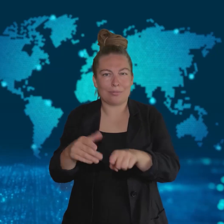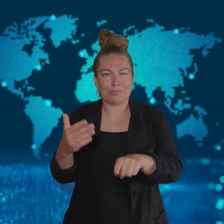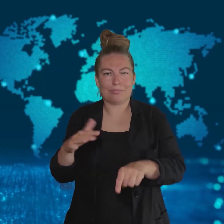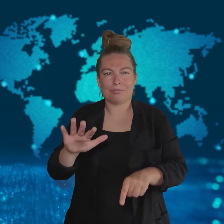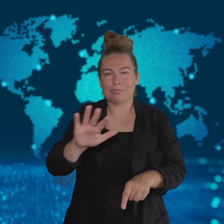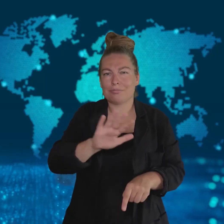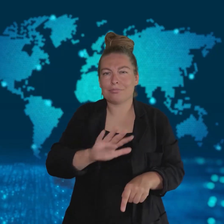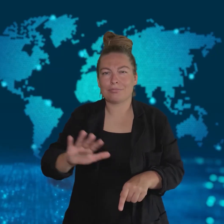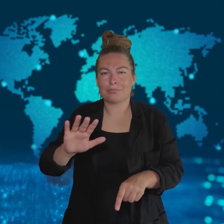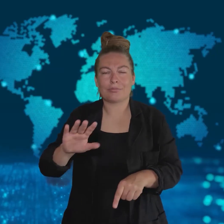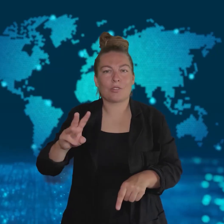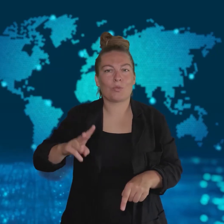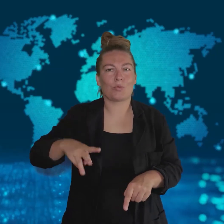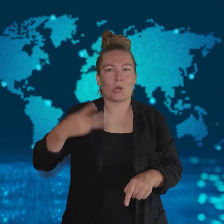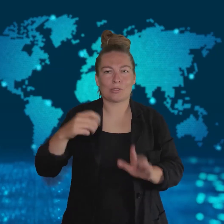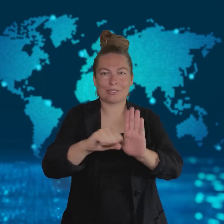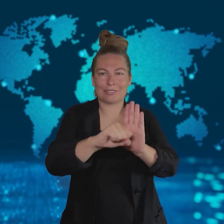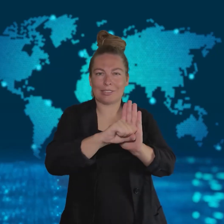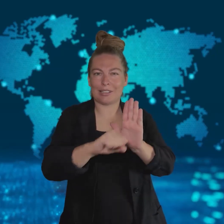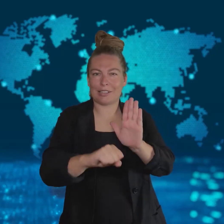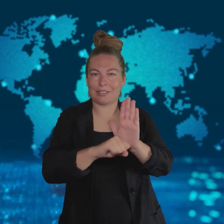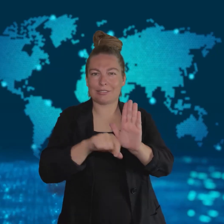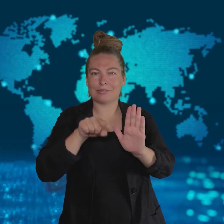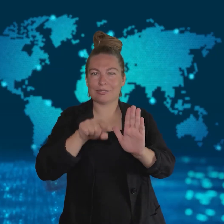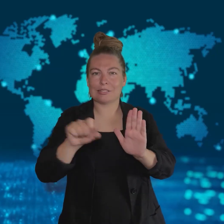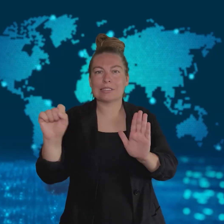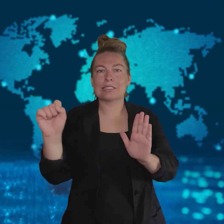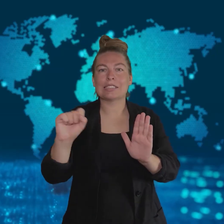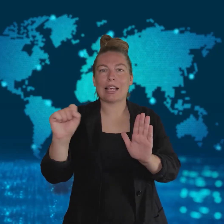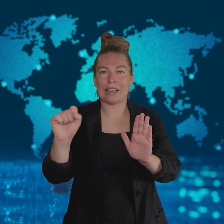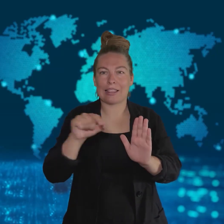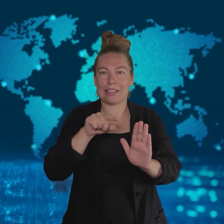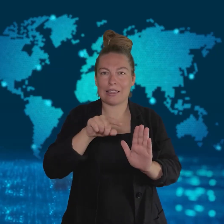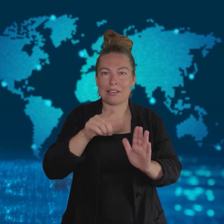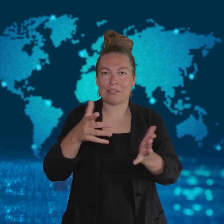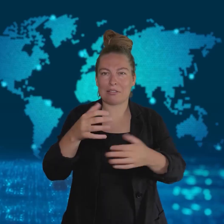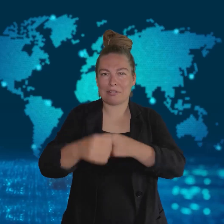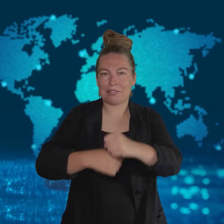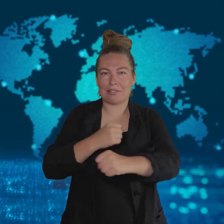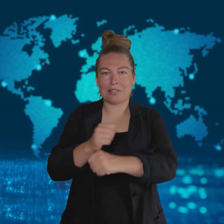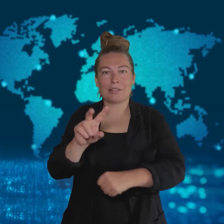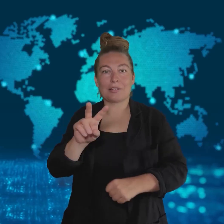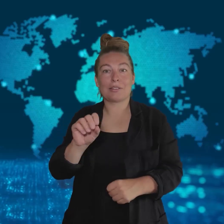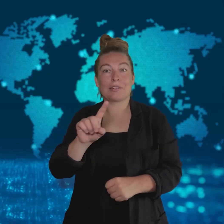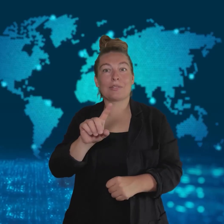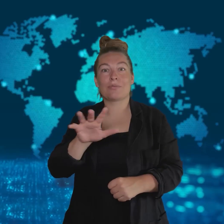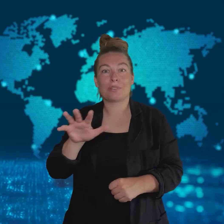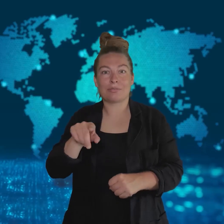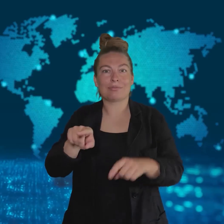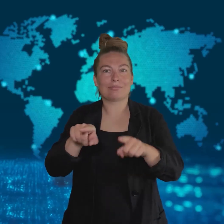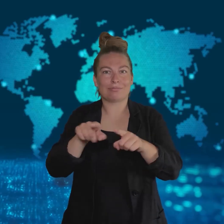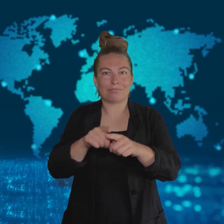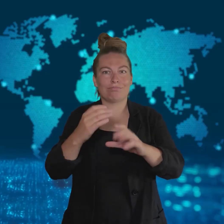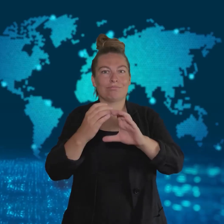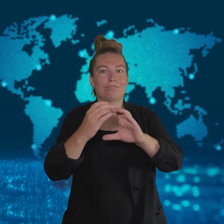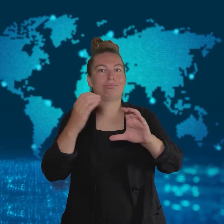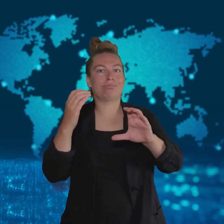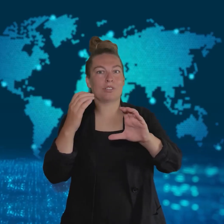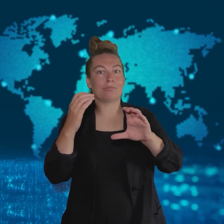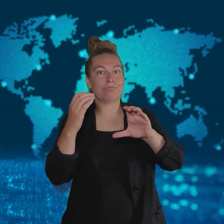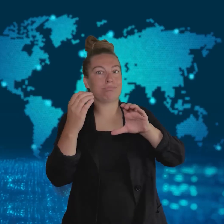in Seattle, Washington.